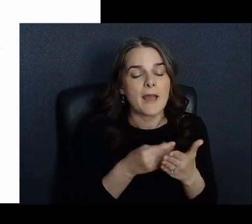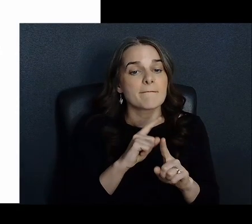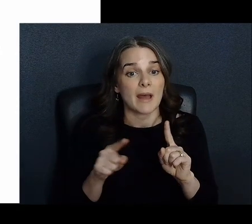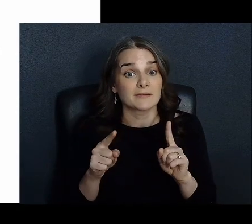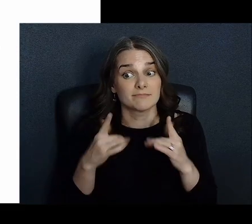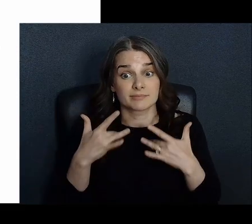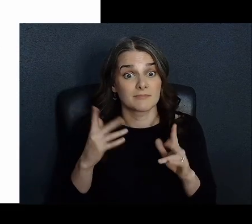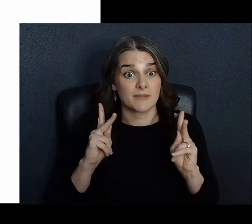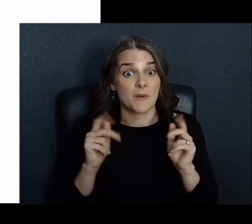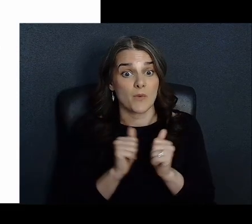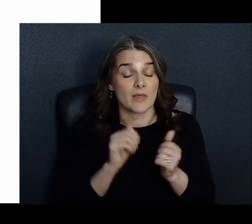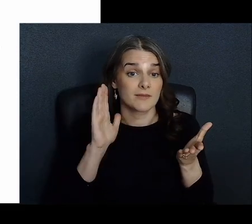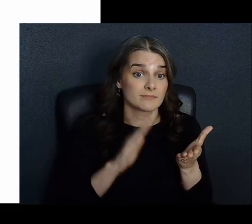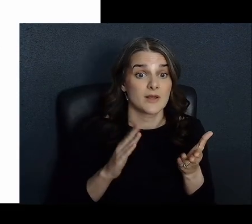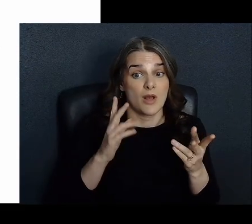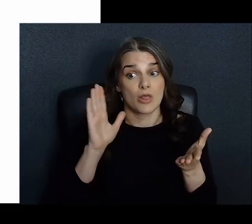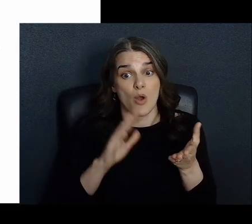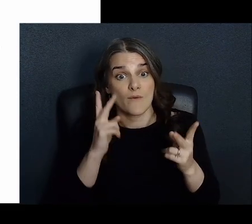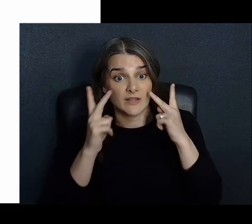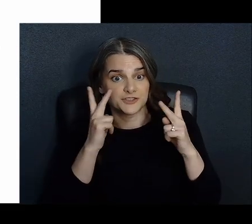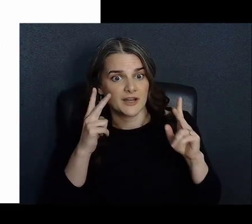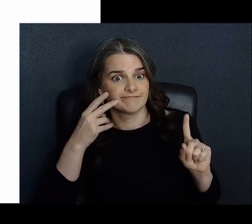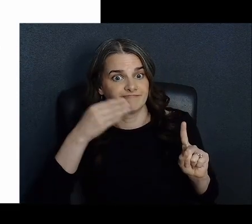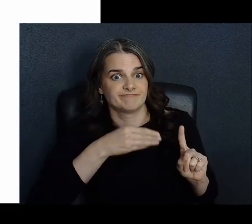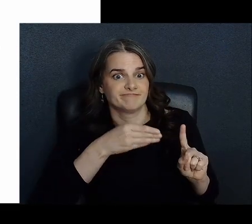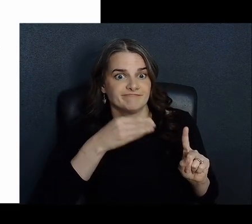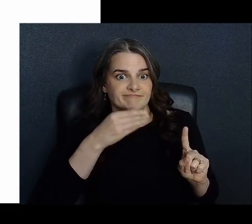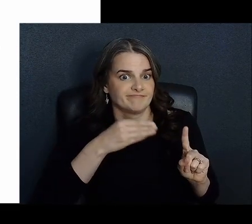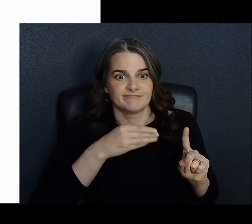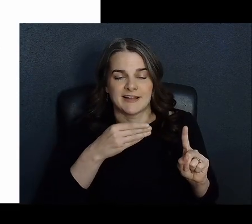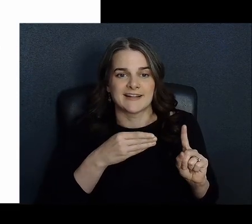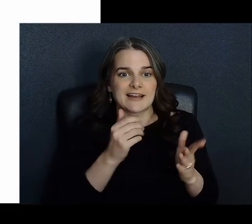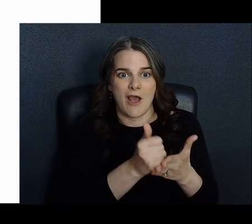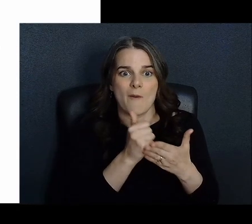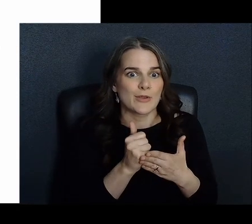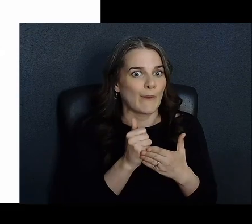So in other words, they can help you sort your clothing in your closet, for example.